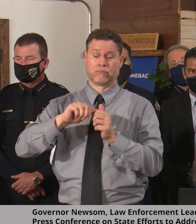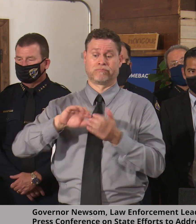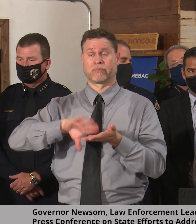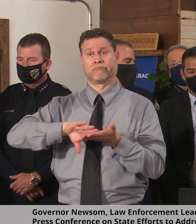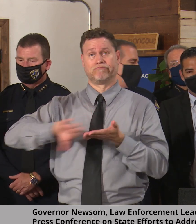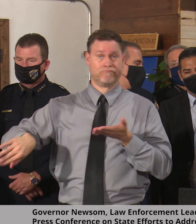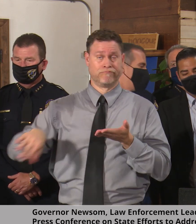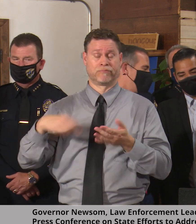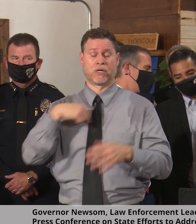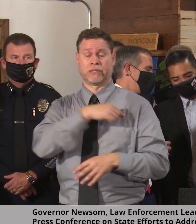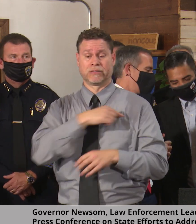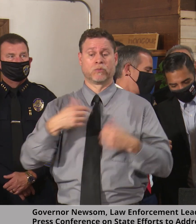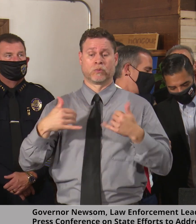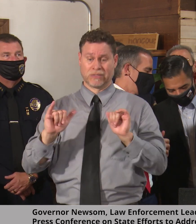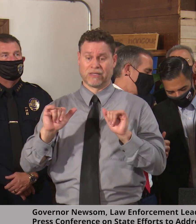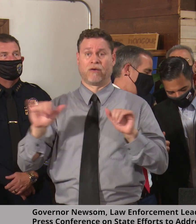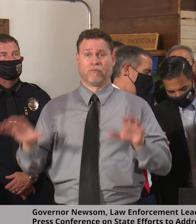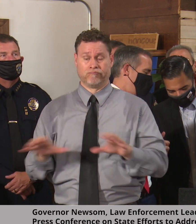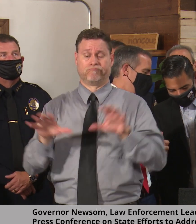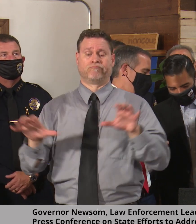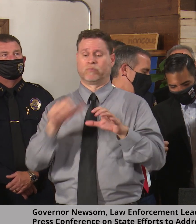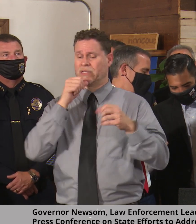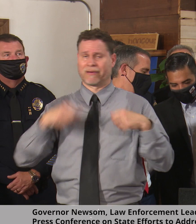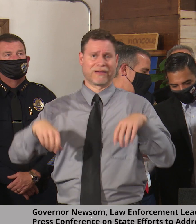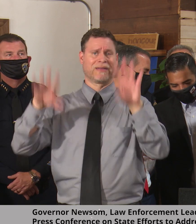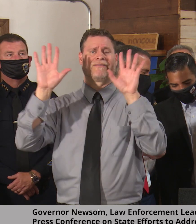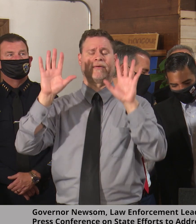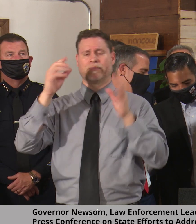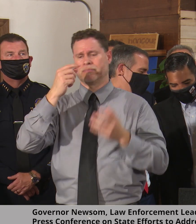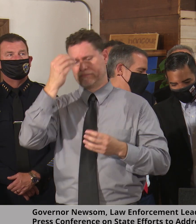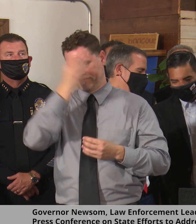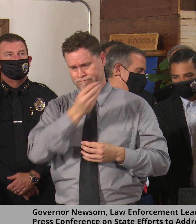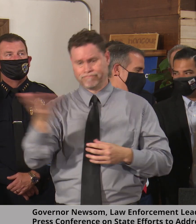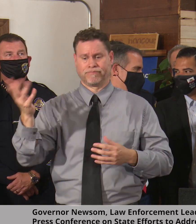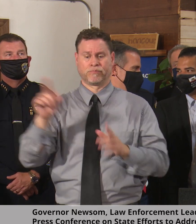and so we have work to do. We're not going to give up and let me just say this as well. There's